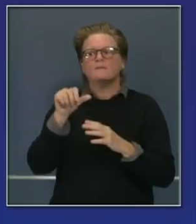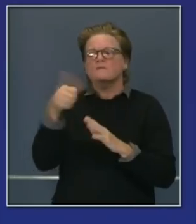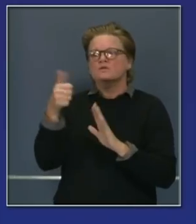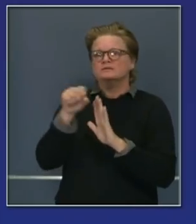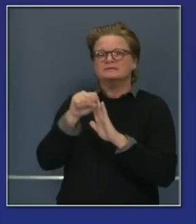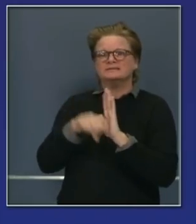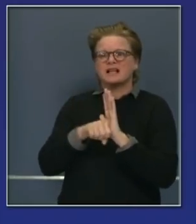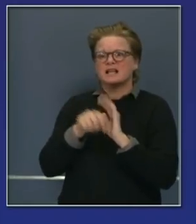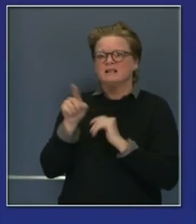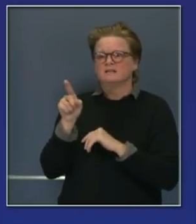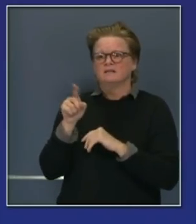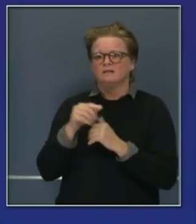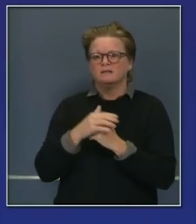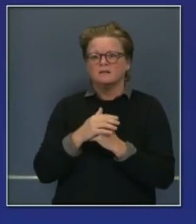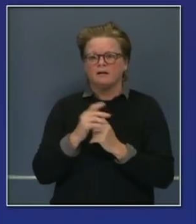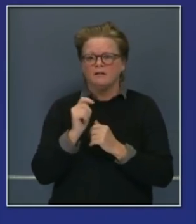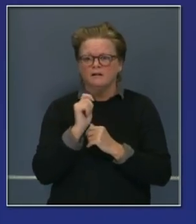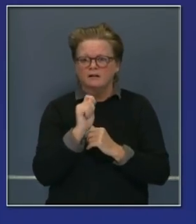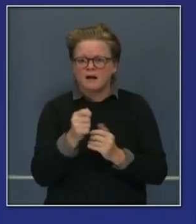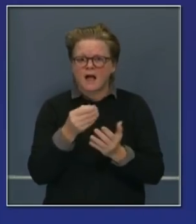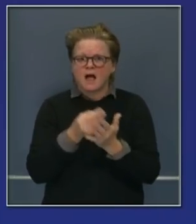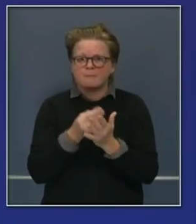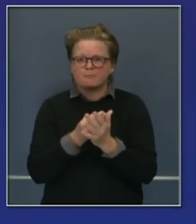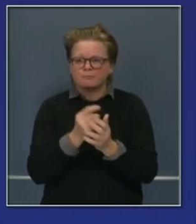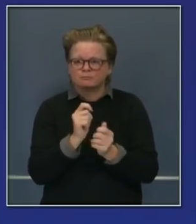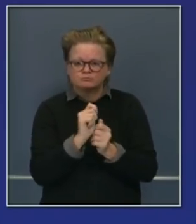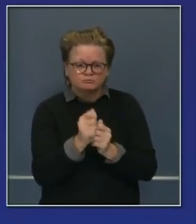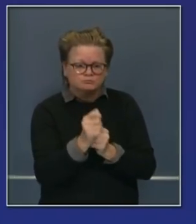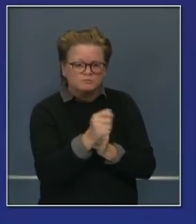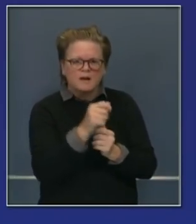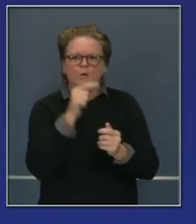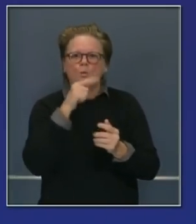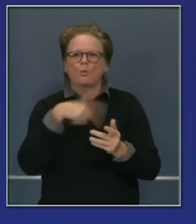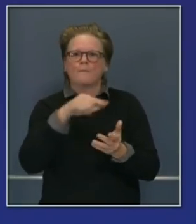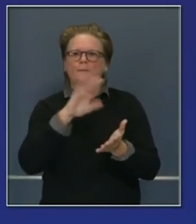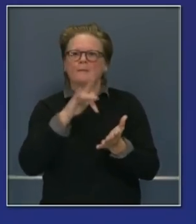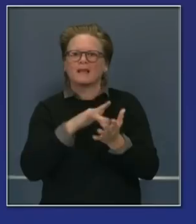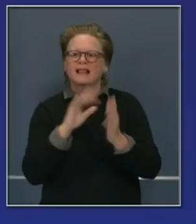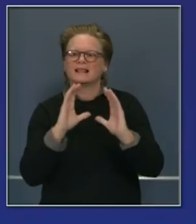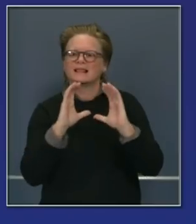IT IS WORTH REMINDING PEOPLE THAT THERE IS NO OTHER STATE PROVIDING SUBSIDIES FOR MIDDLE